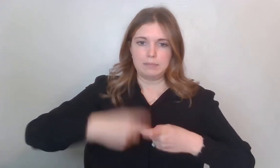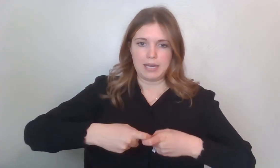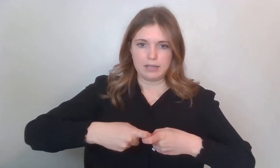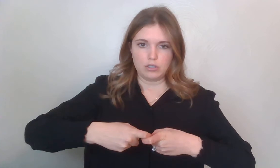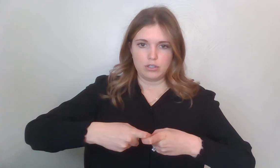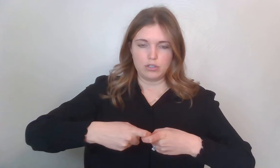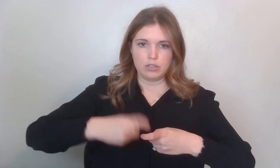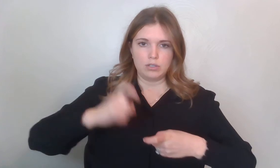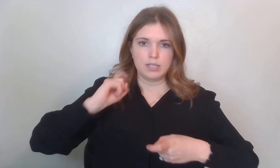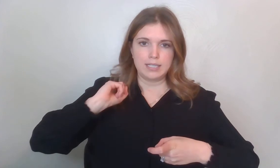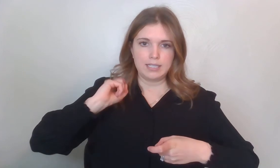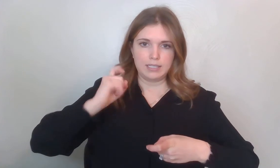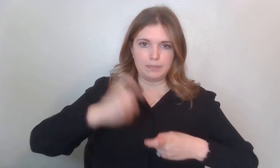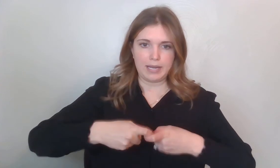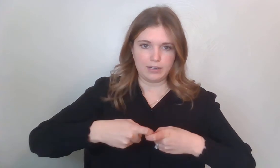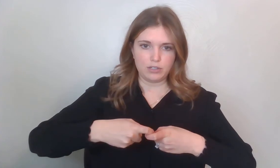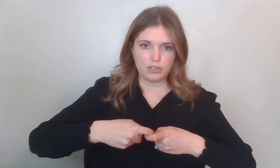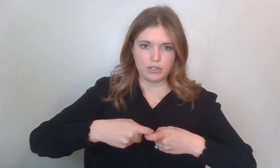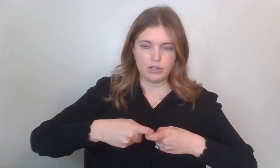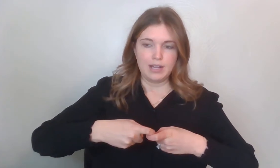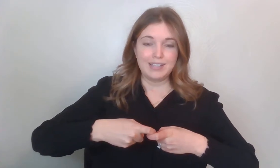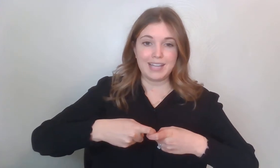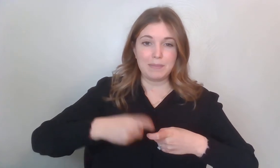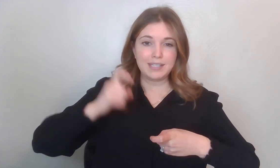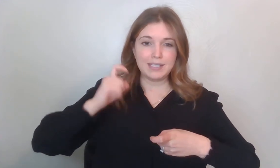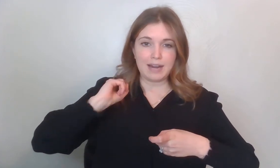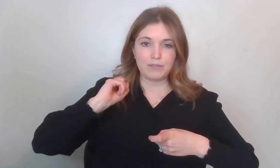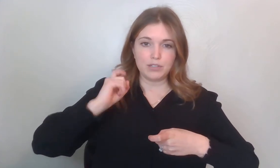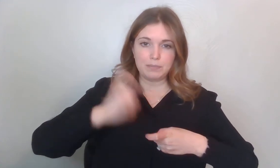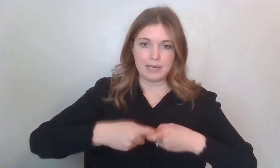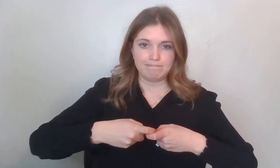SPANISH Same as the sign for SPAIN.